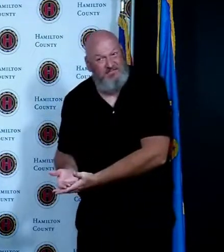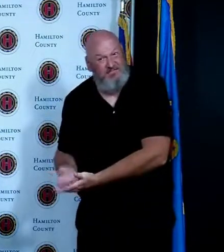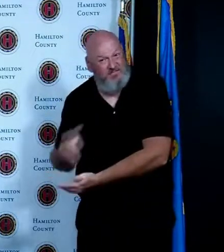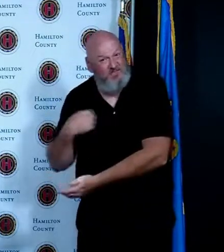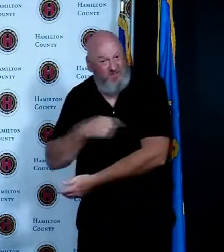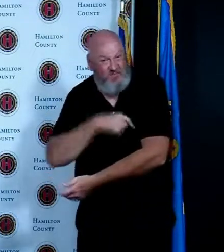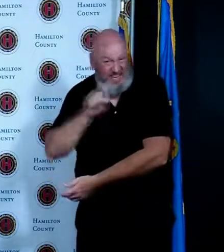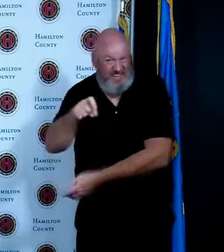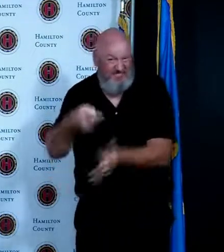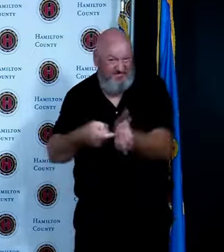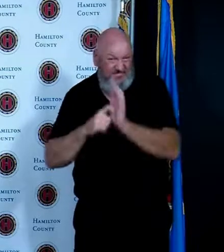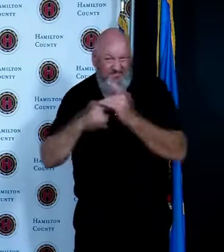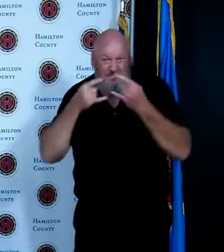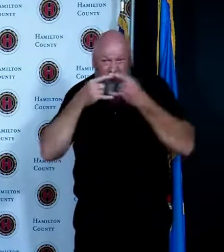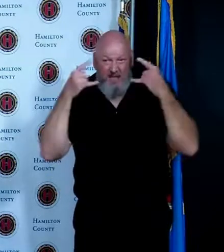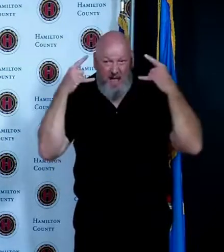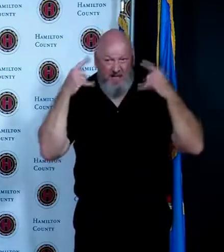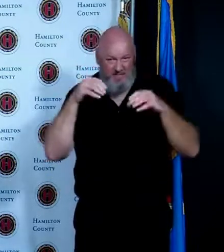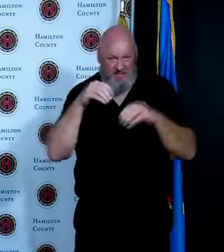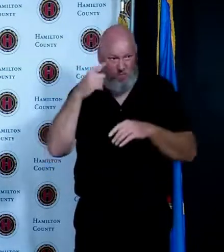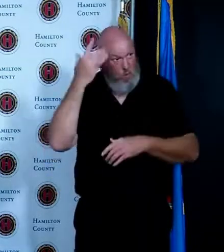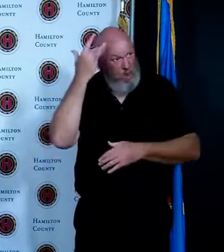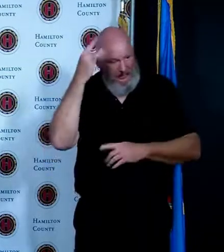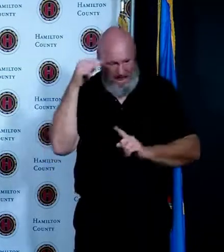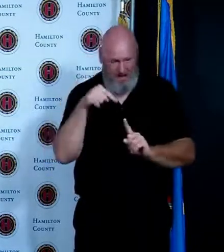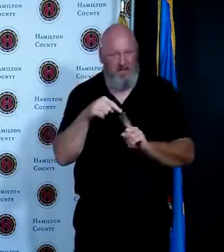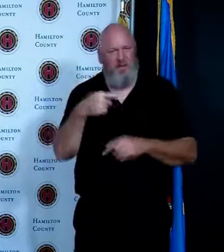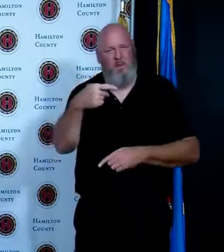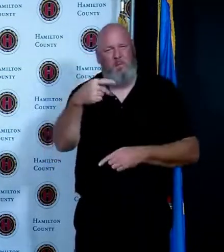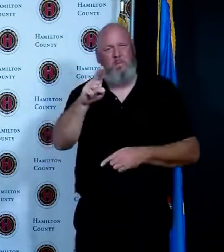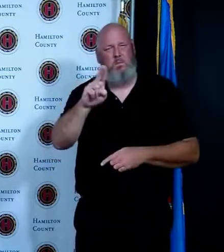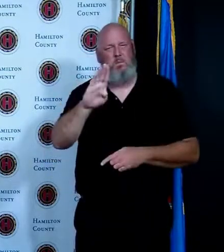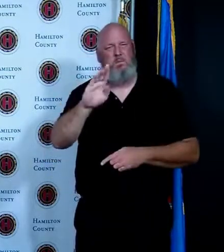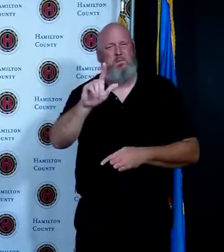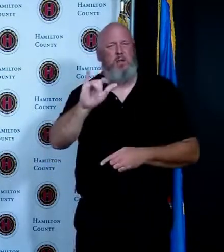health and so when you have P&G and the Chamber of Commerce and others that